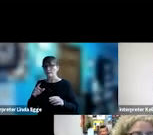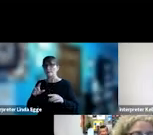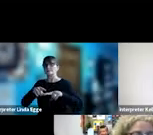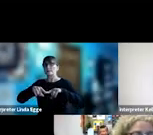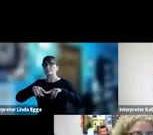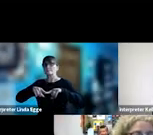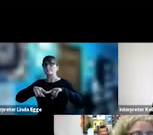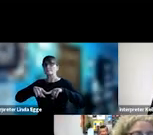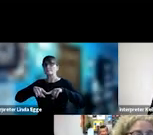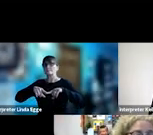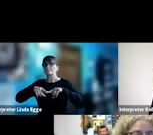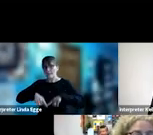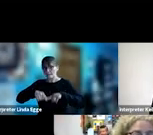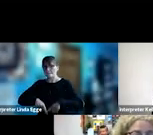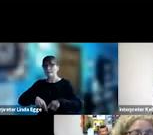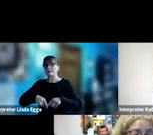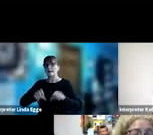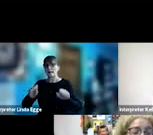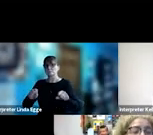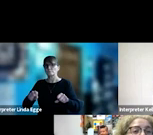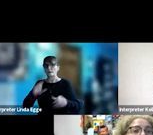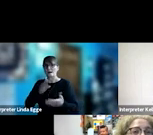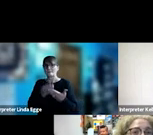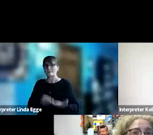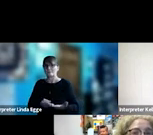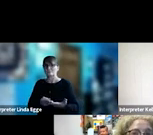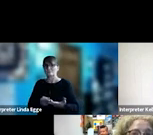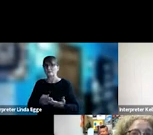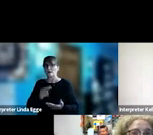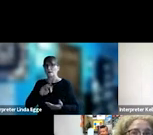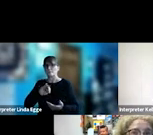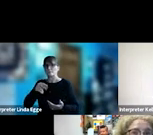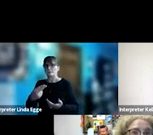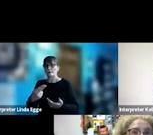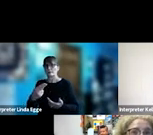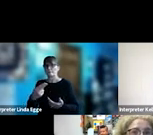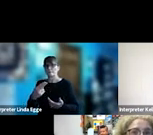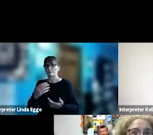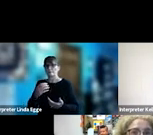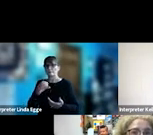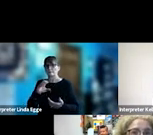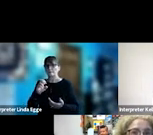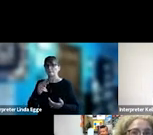for a SOAR application because right now, all I have is evidence of meth-induced psychosis. And so I have sent a team